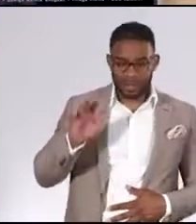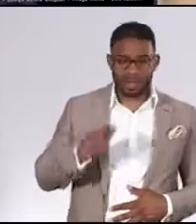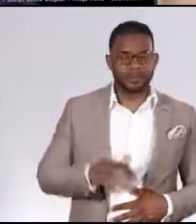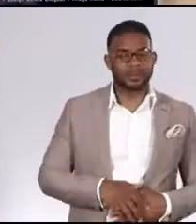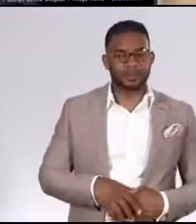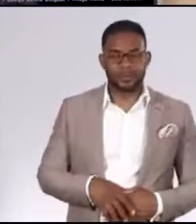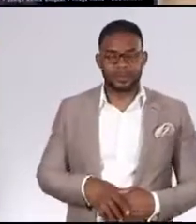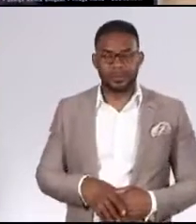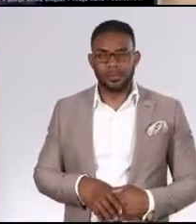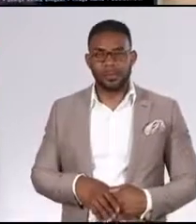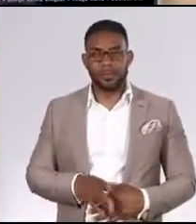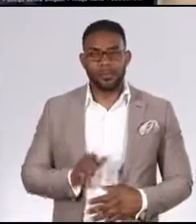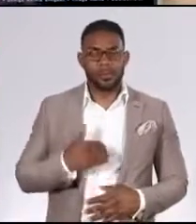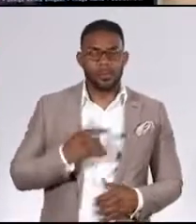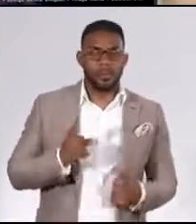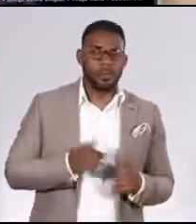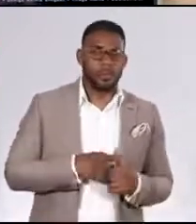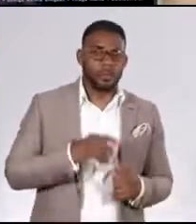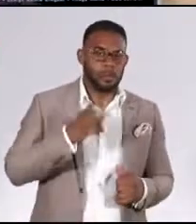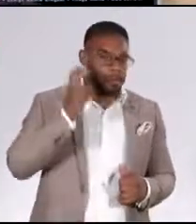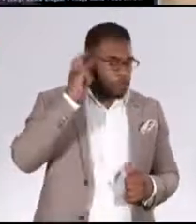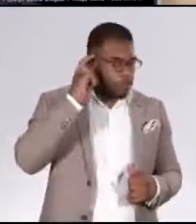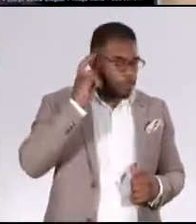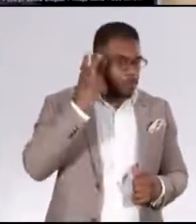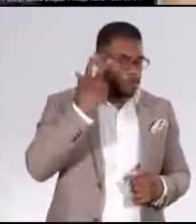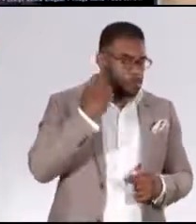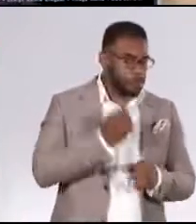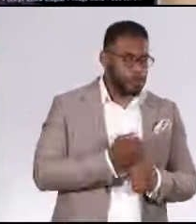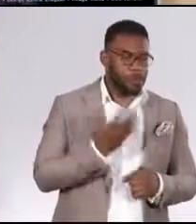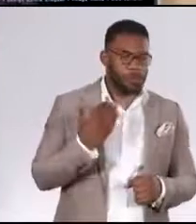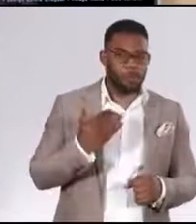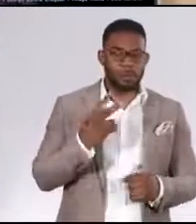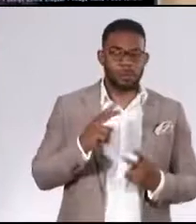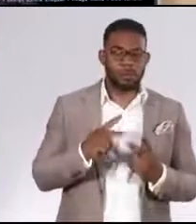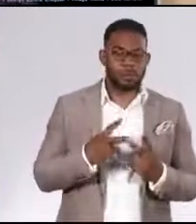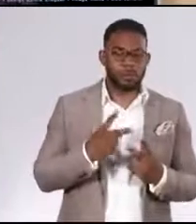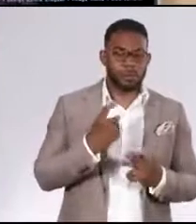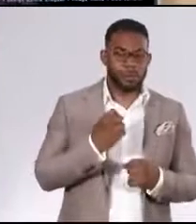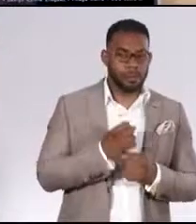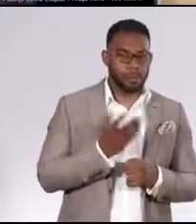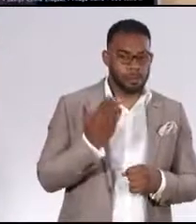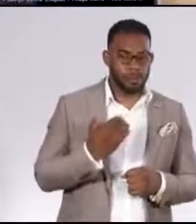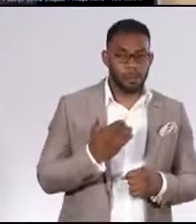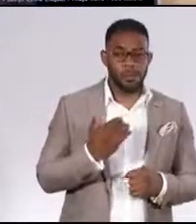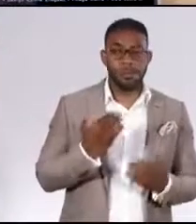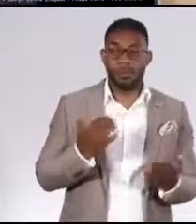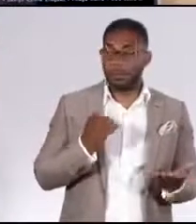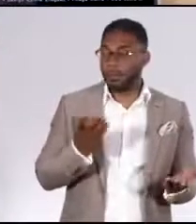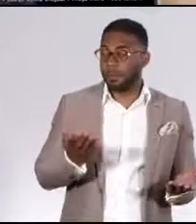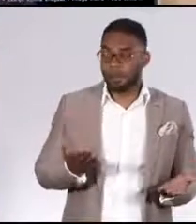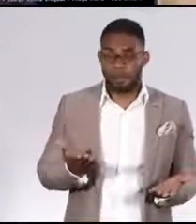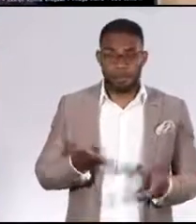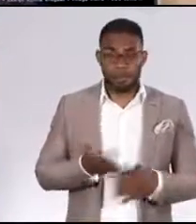I had my first year 3 years ago and the second 1 year ago, and here I am after a lot of work